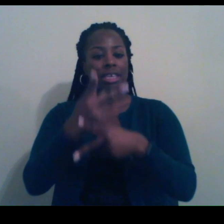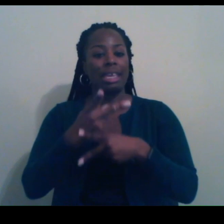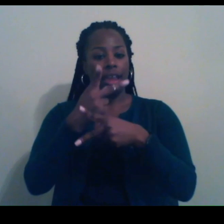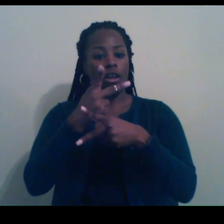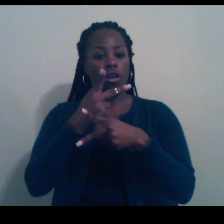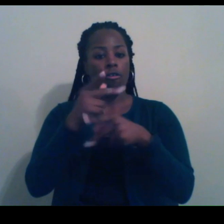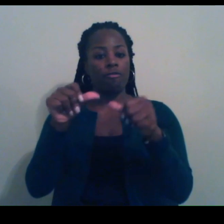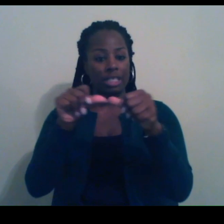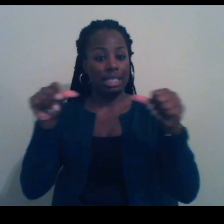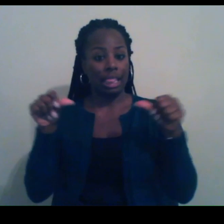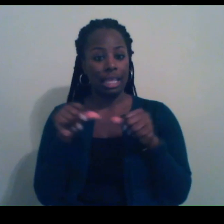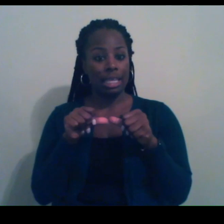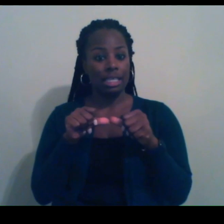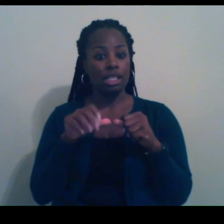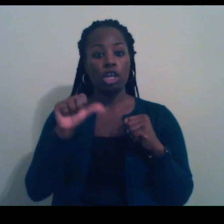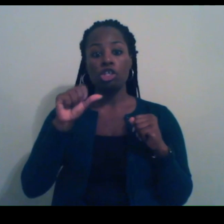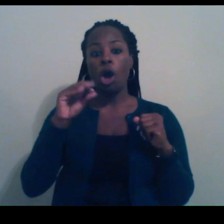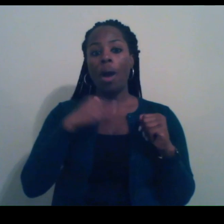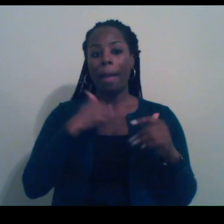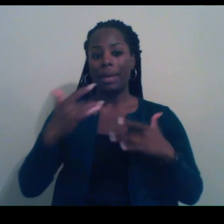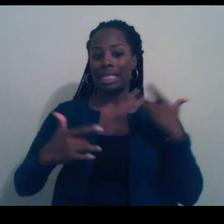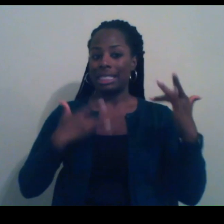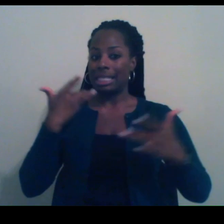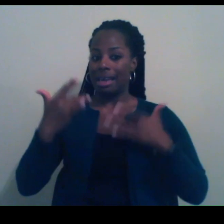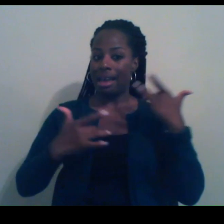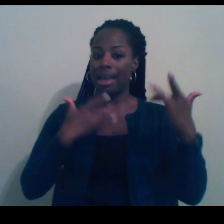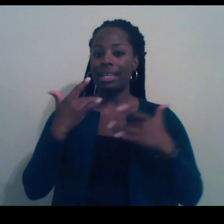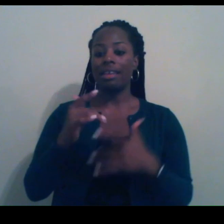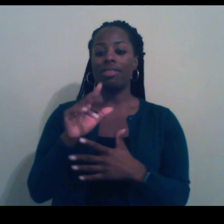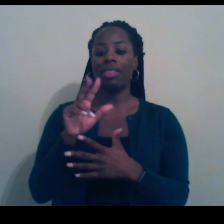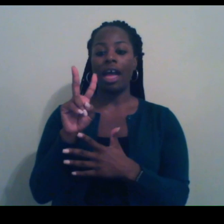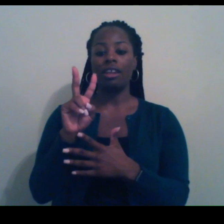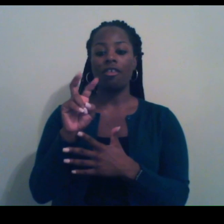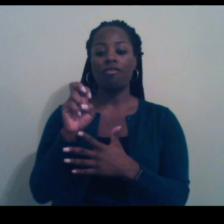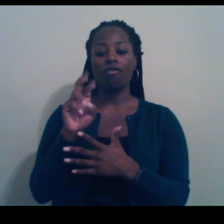delighted that administrator Verma is formally joining the task force and let